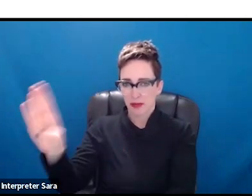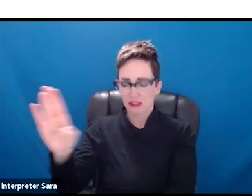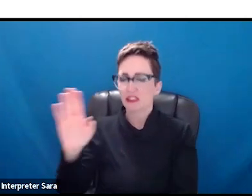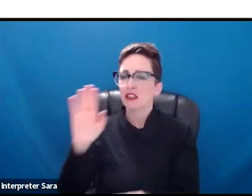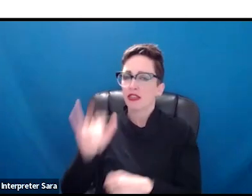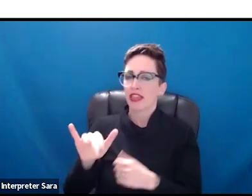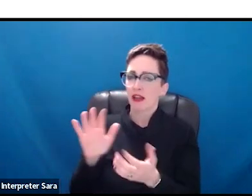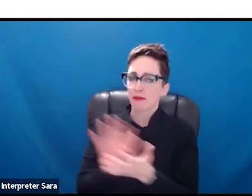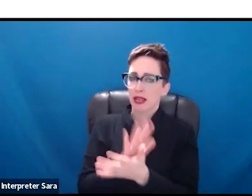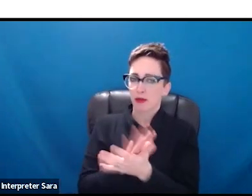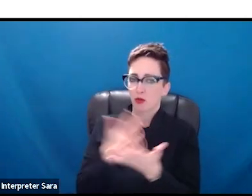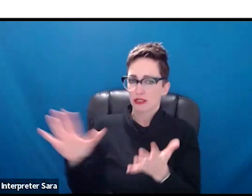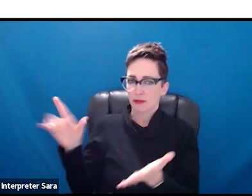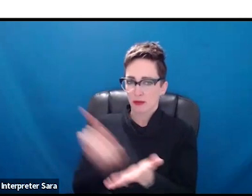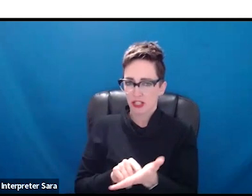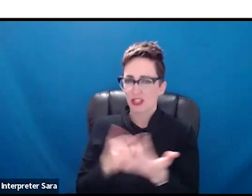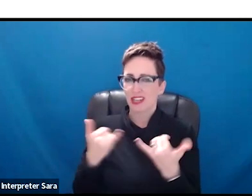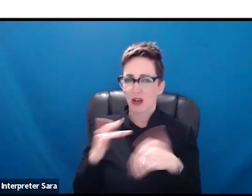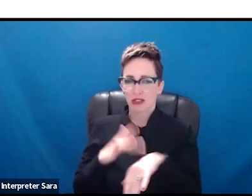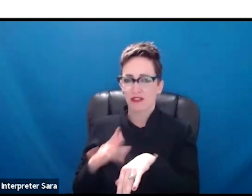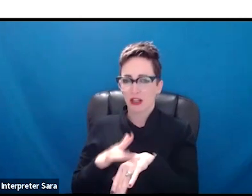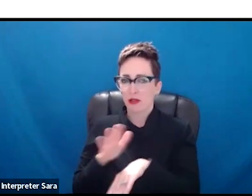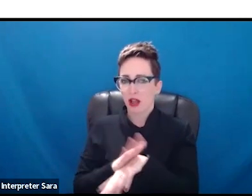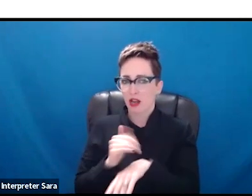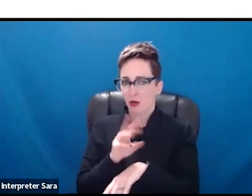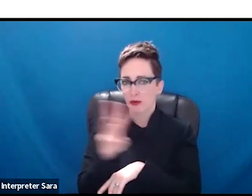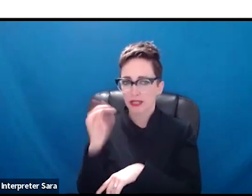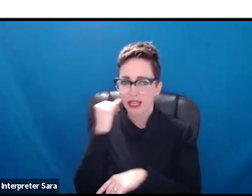and I think you can get anything you would want related to the continuum of care.